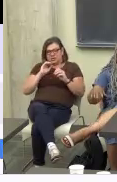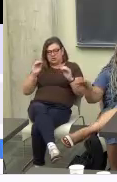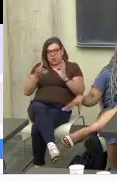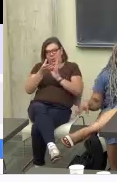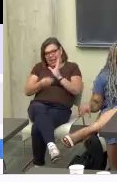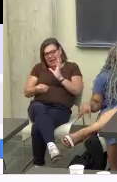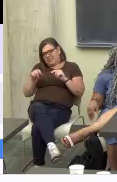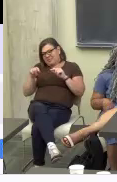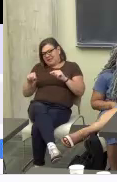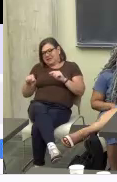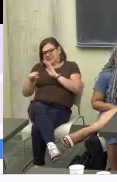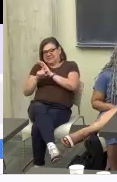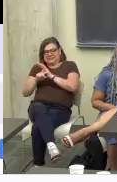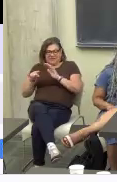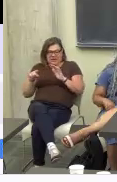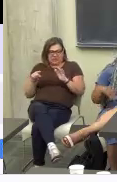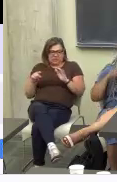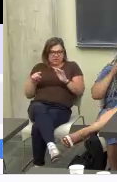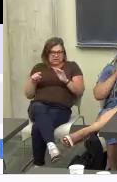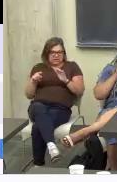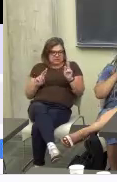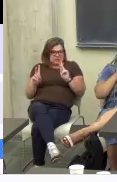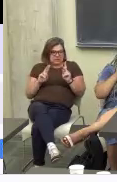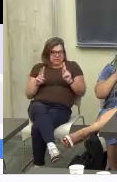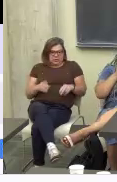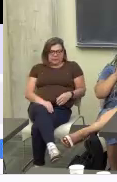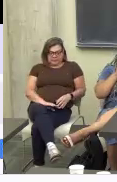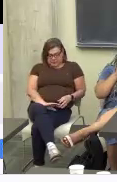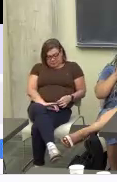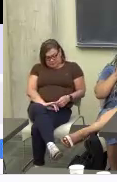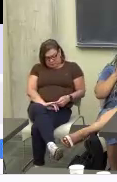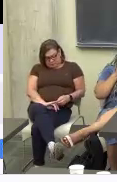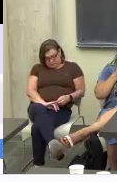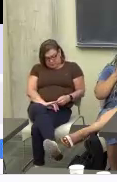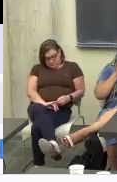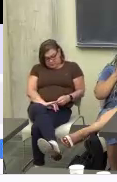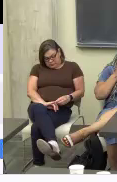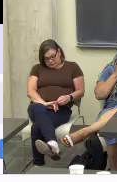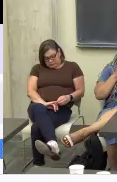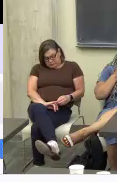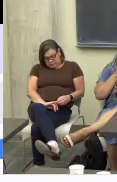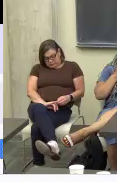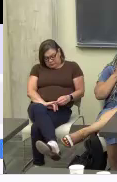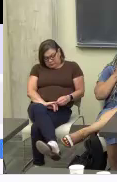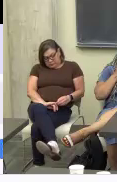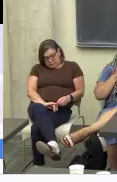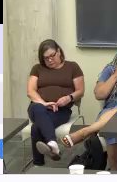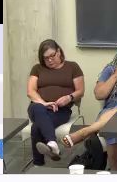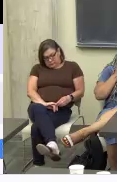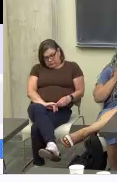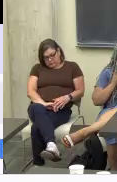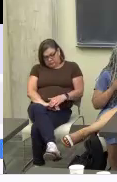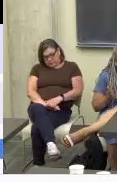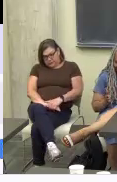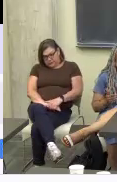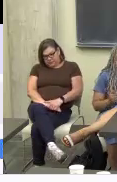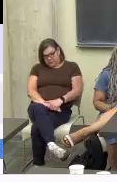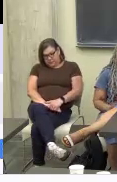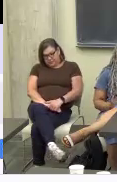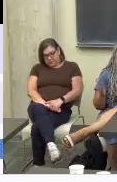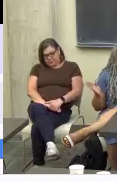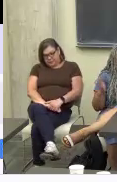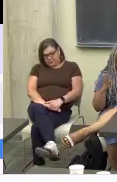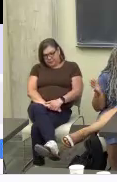That disadvantages you know folks along the way. I think that you know because things